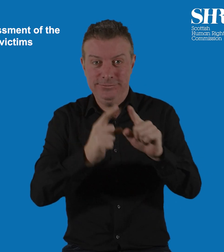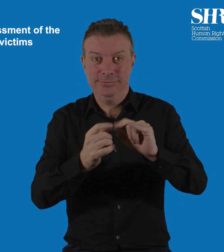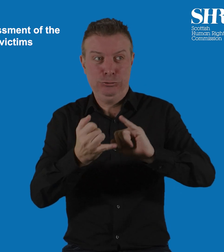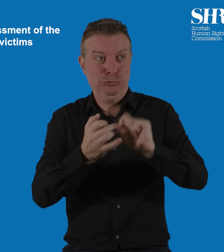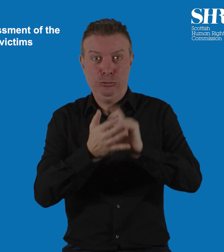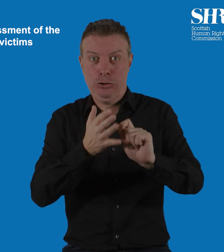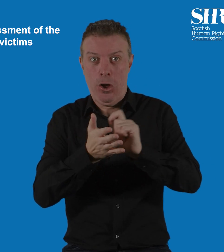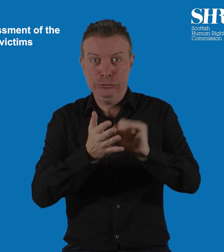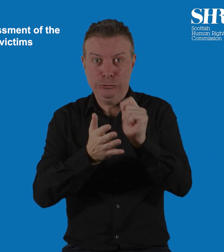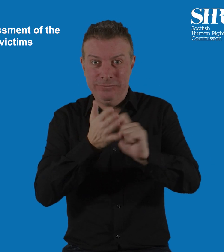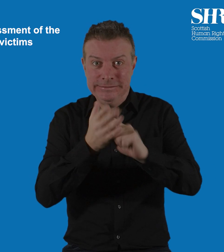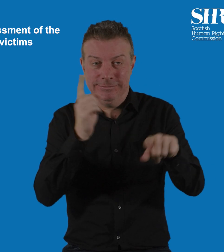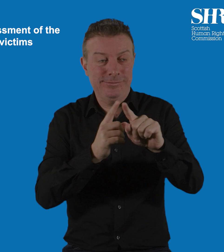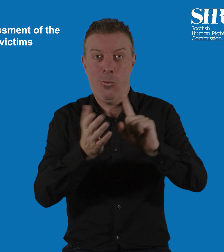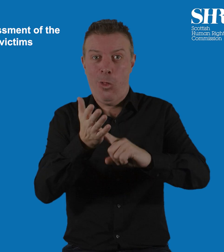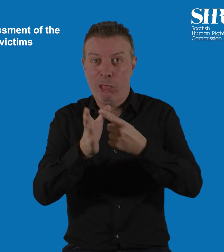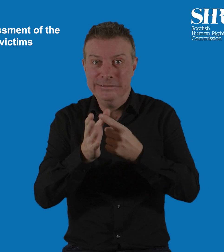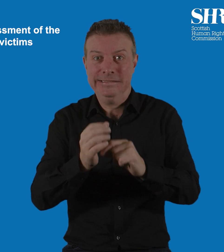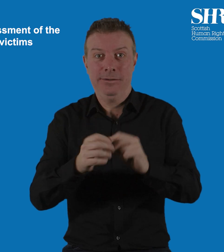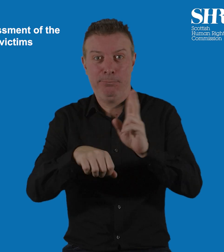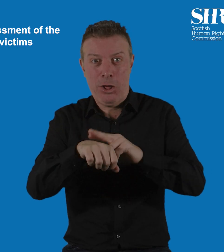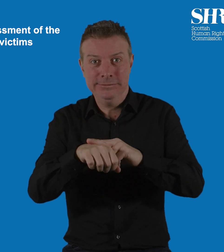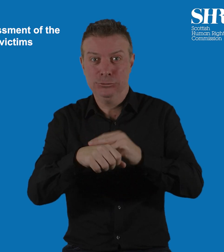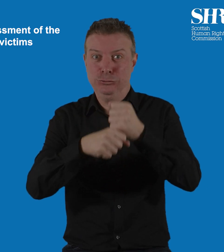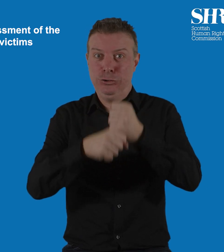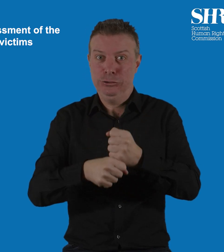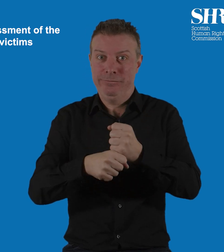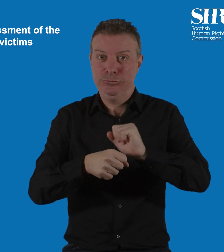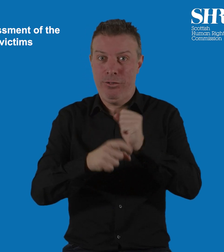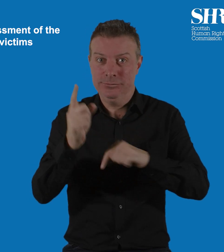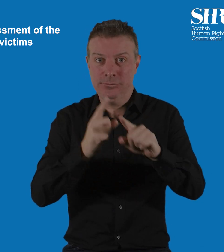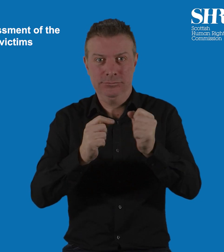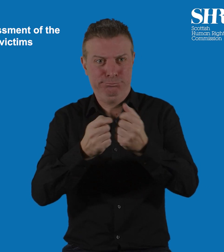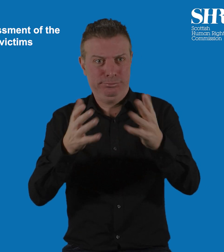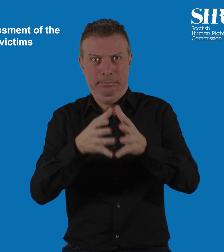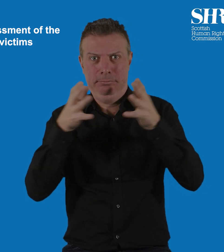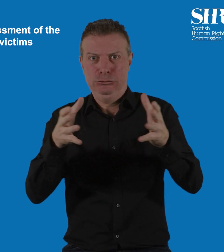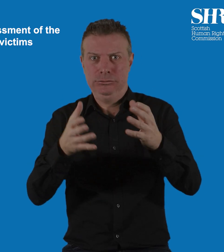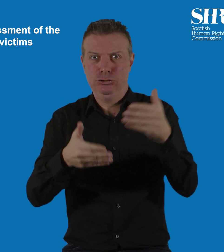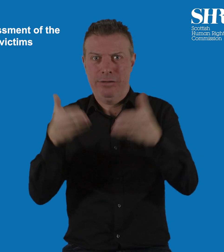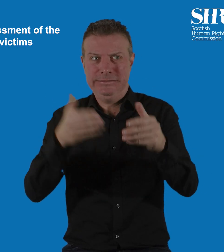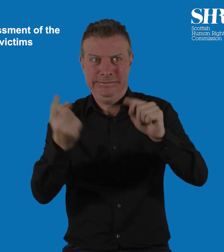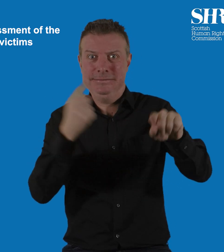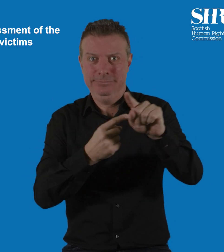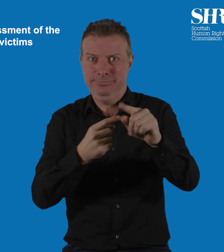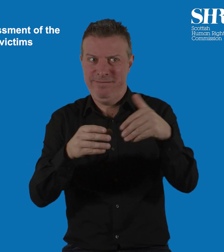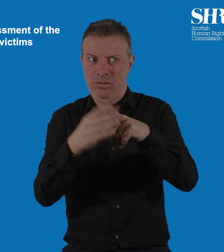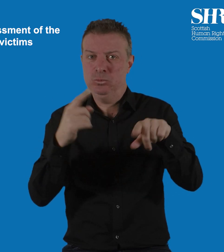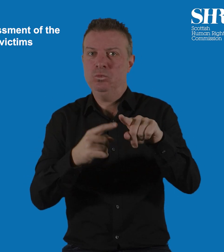the Scottish Office, local authorities, police, the Church of Scotland, and several major charities.